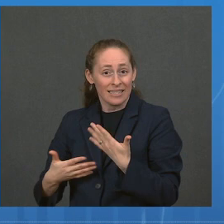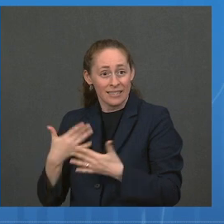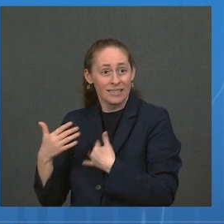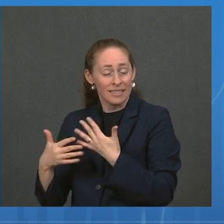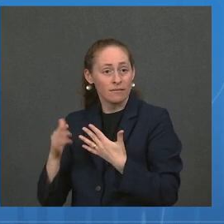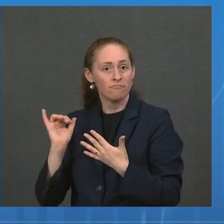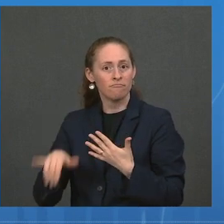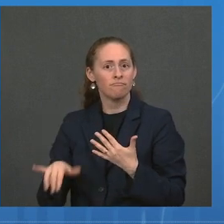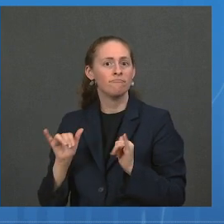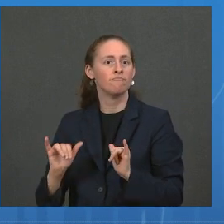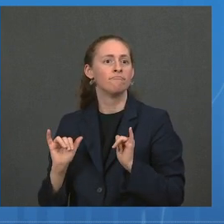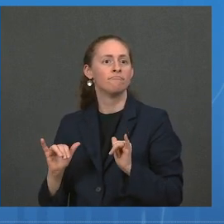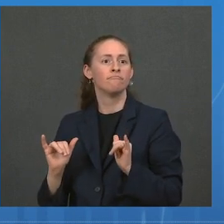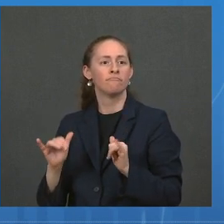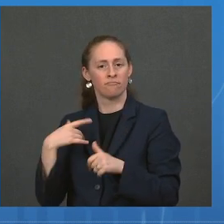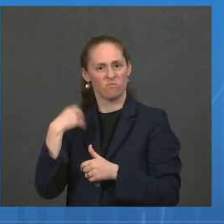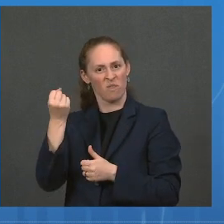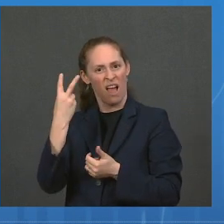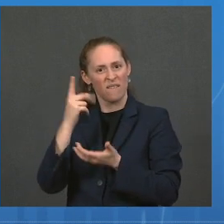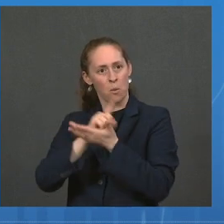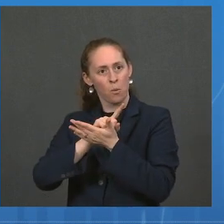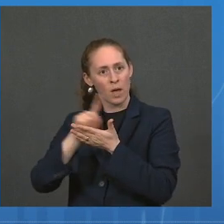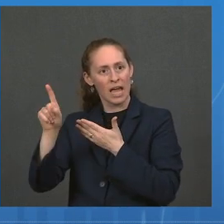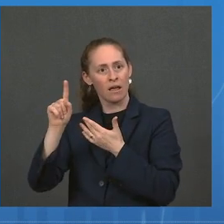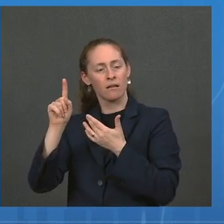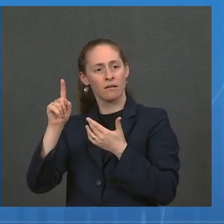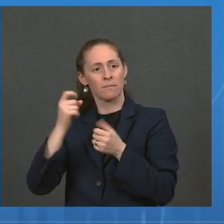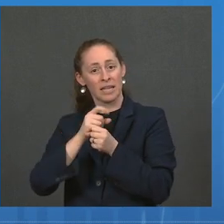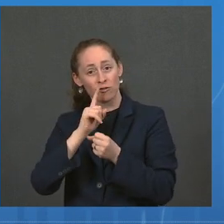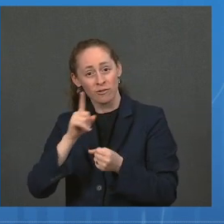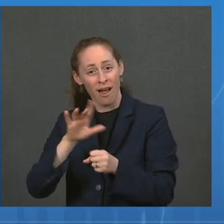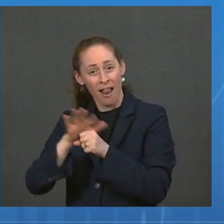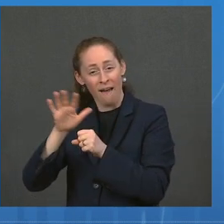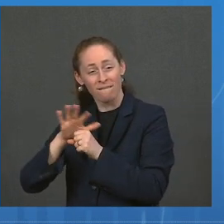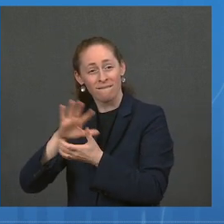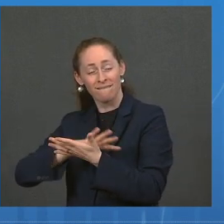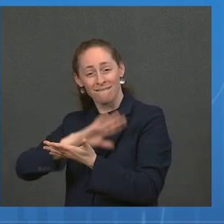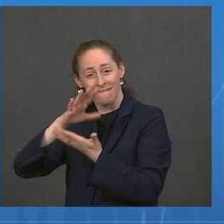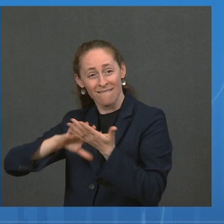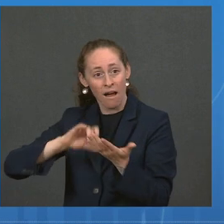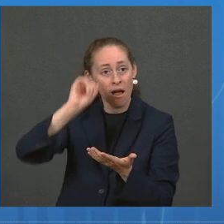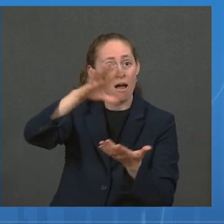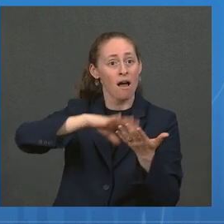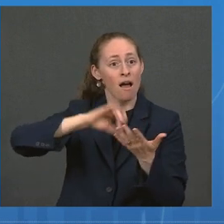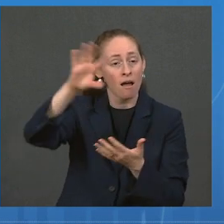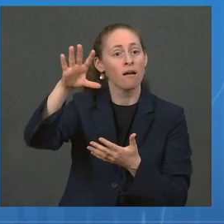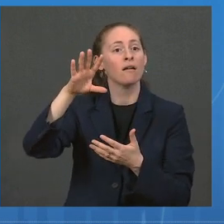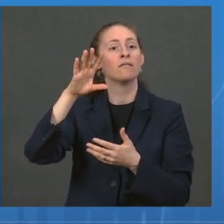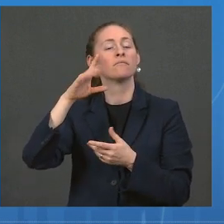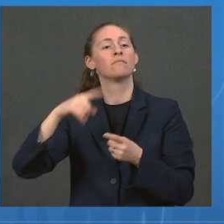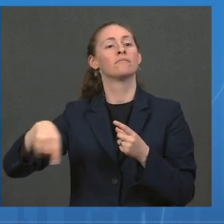it took 12 weeks to get enough supply out into the field to vaccinate half of the eligible adult population.